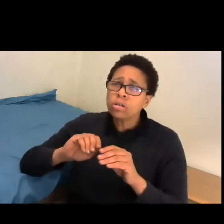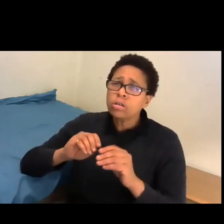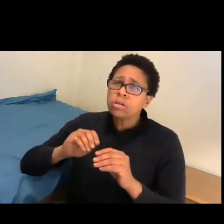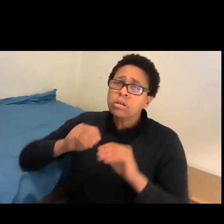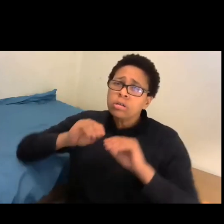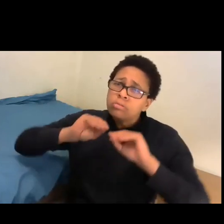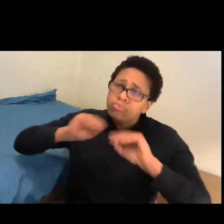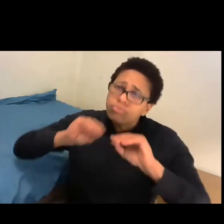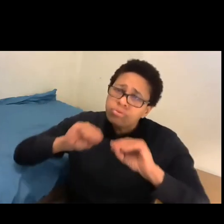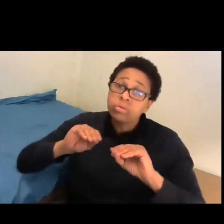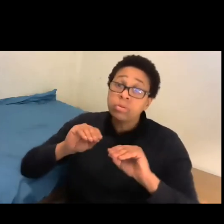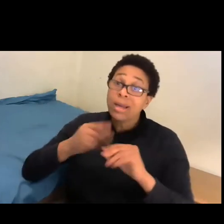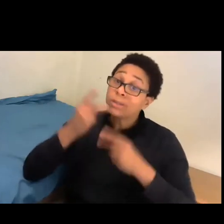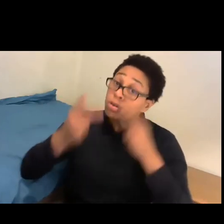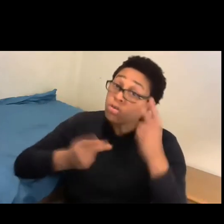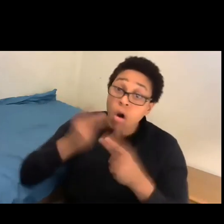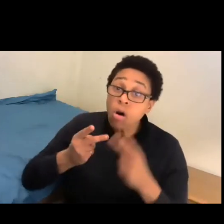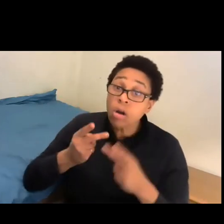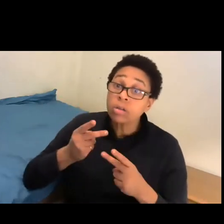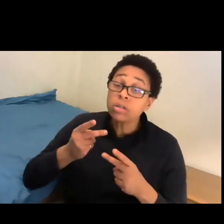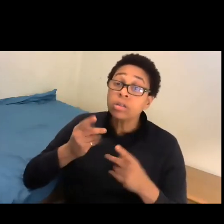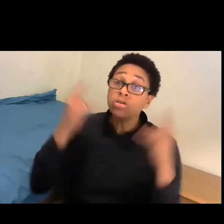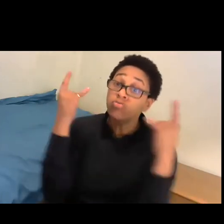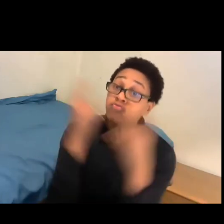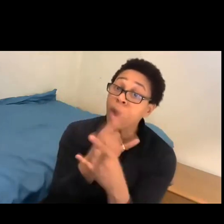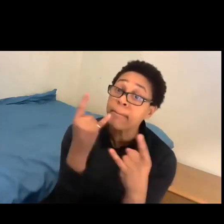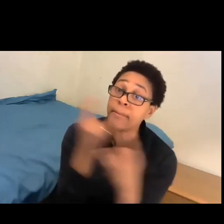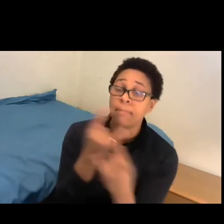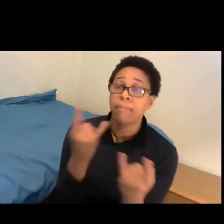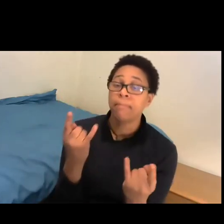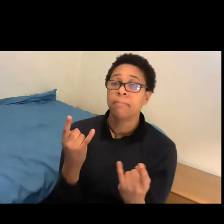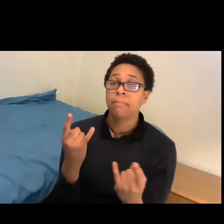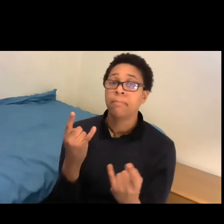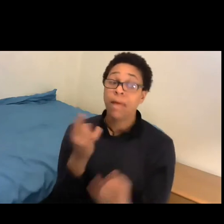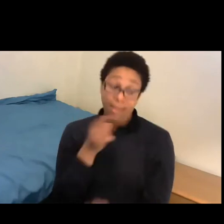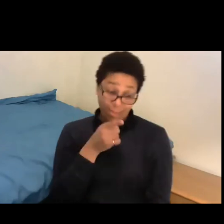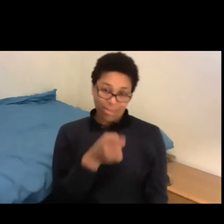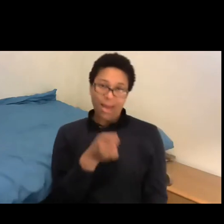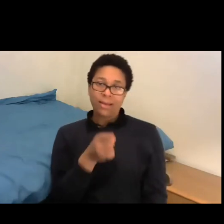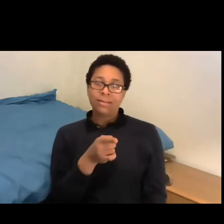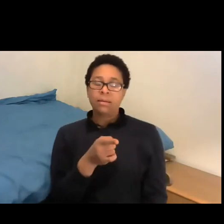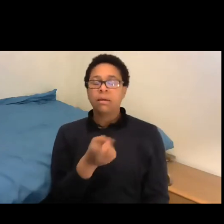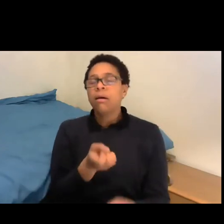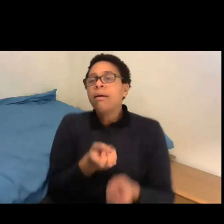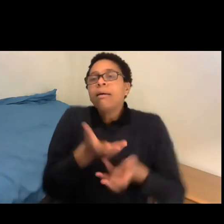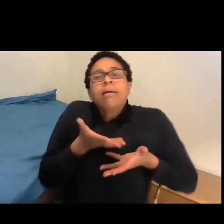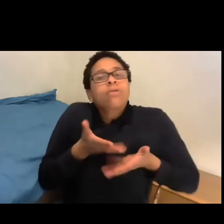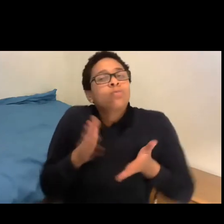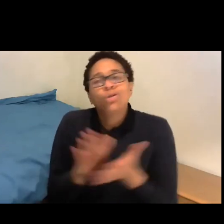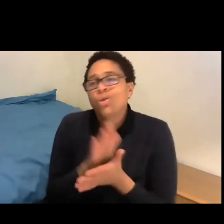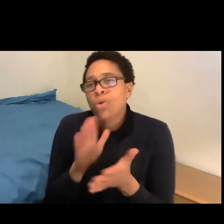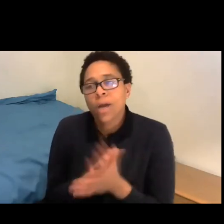a song. She's rapping. And that's the kind of stuff that gives me joy. And that's the kind of stuff I probably